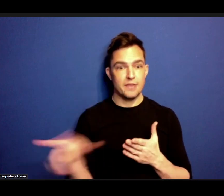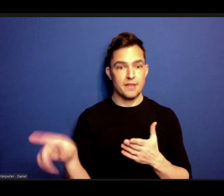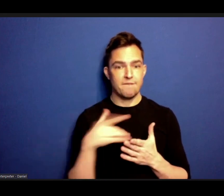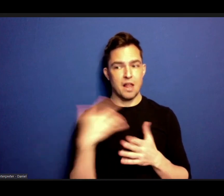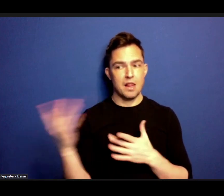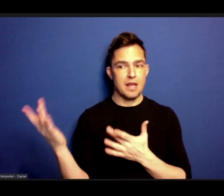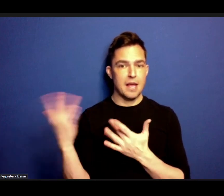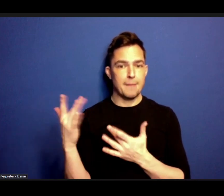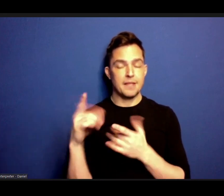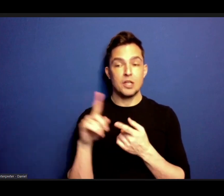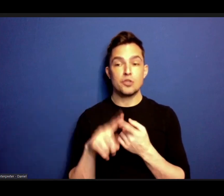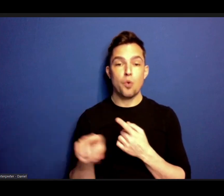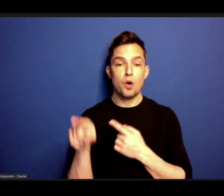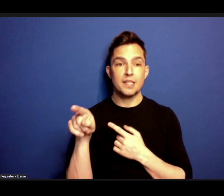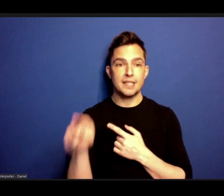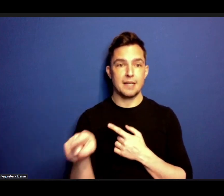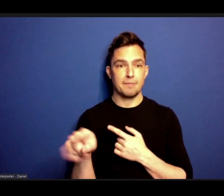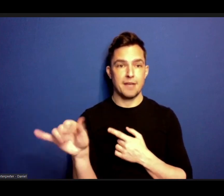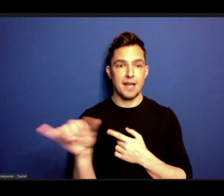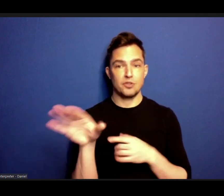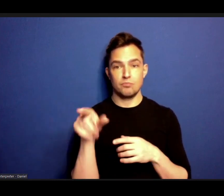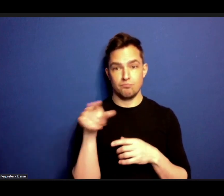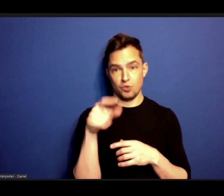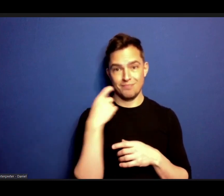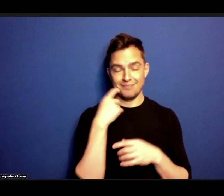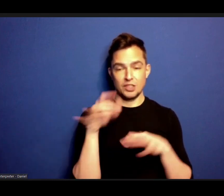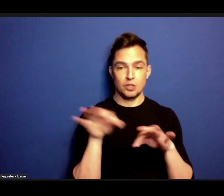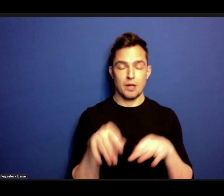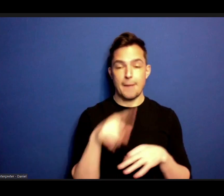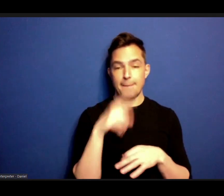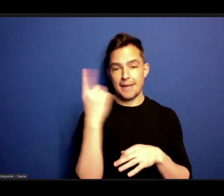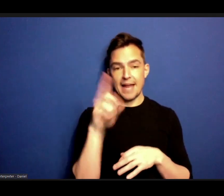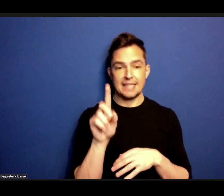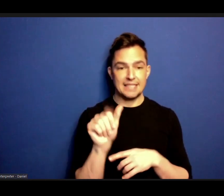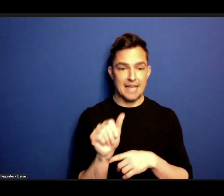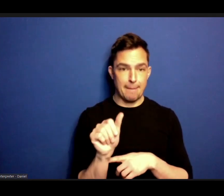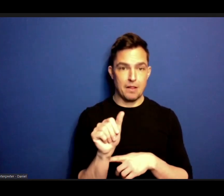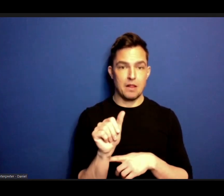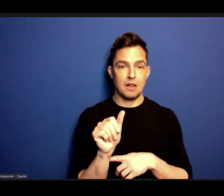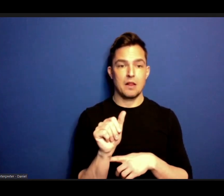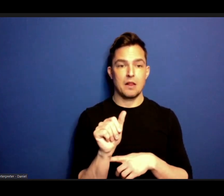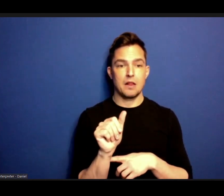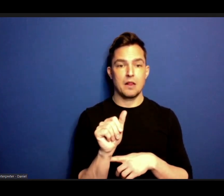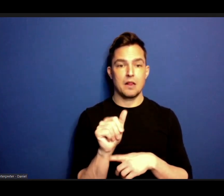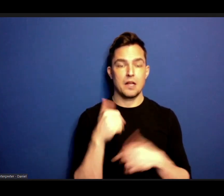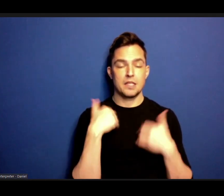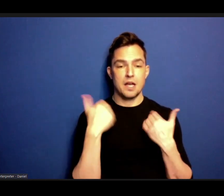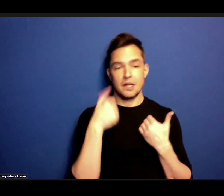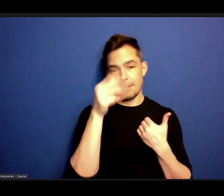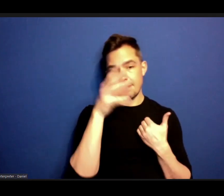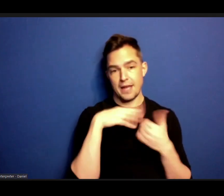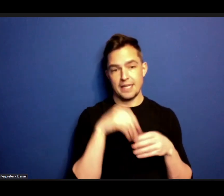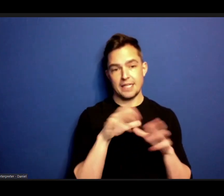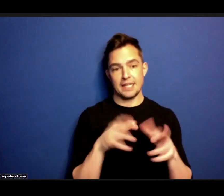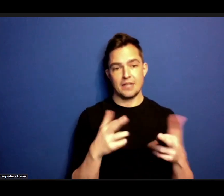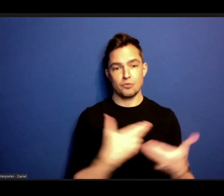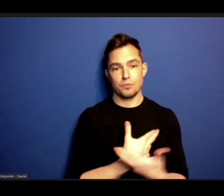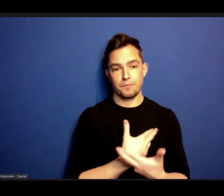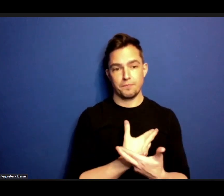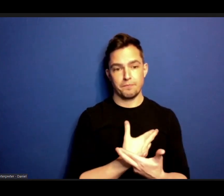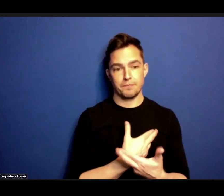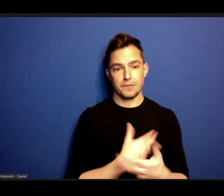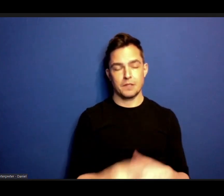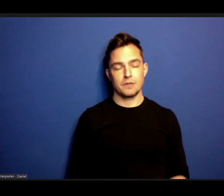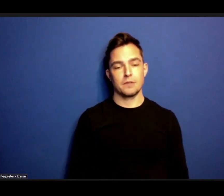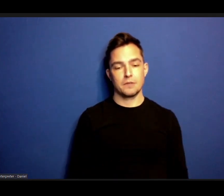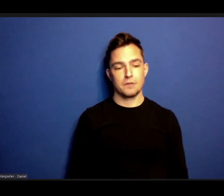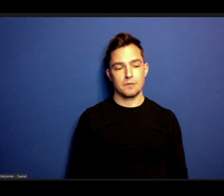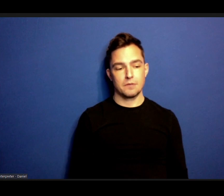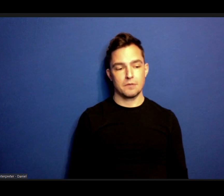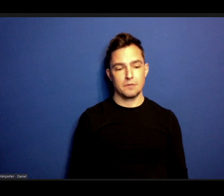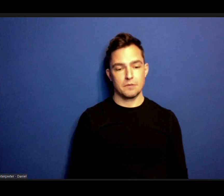him, as you described, black disabled young man in the classroom. And especially I also